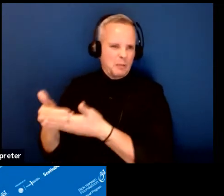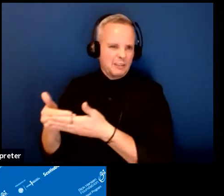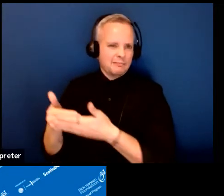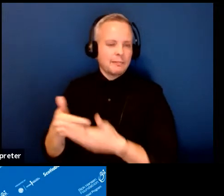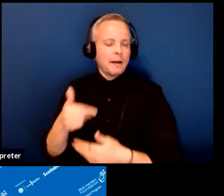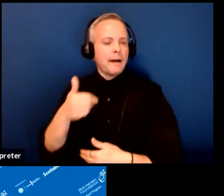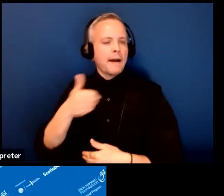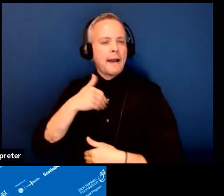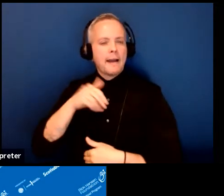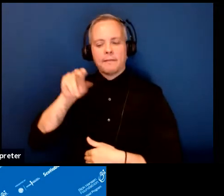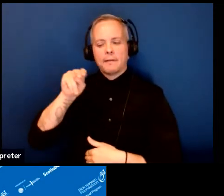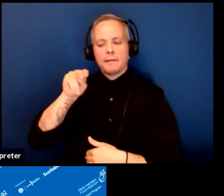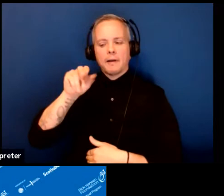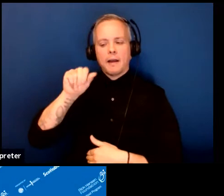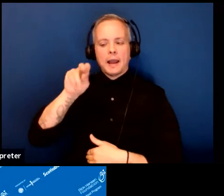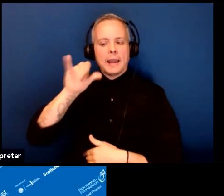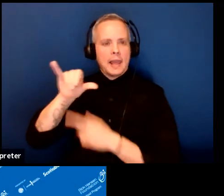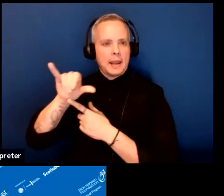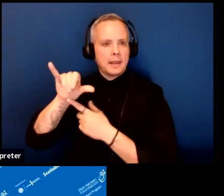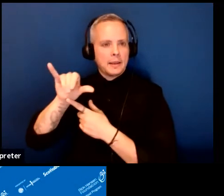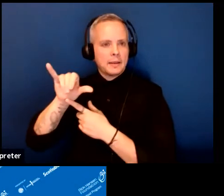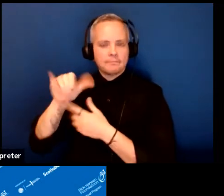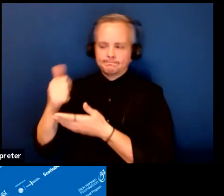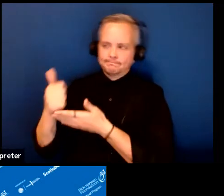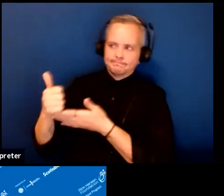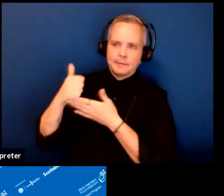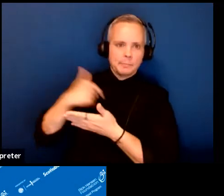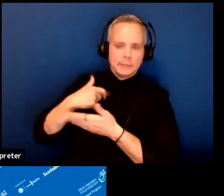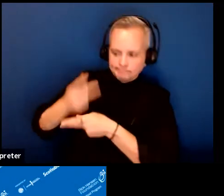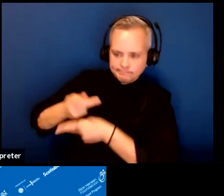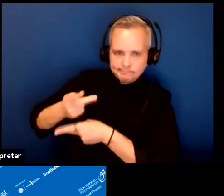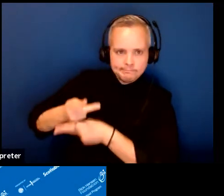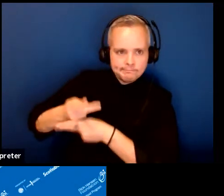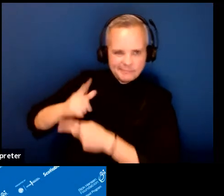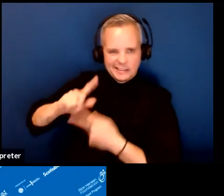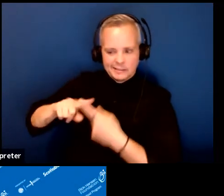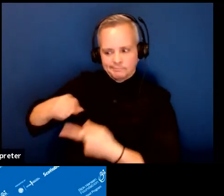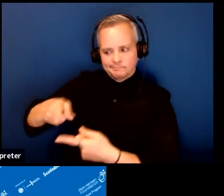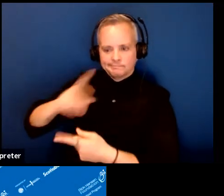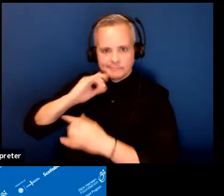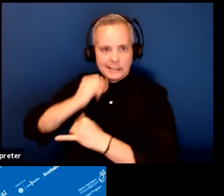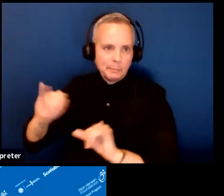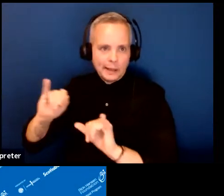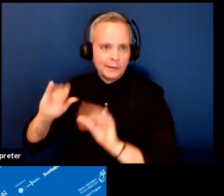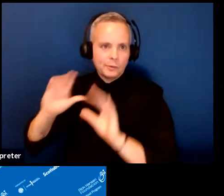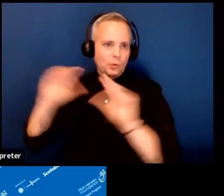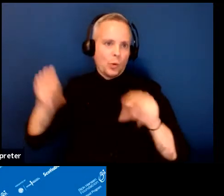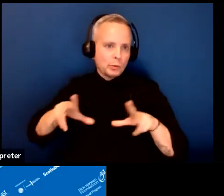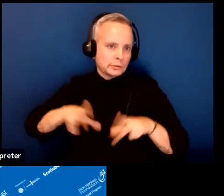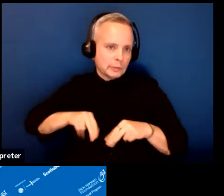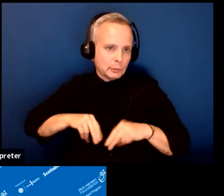WAS -- YOU KNOW, WORKED WITH HIM WITH ME UNTIL HE BECAME REALLY INDEPENDENT AND OUT OF DIAPERS AND, YOU KNOW, WALKING.